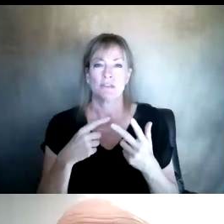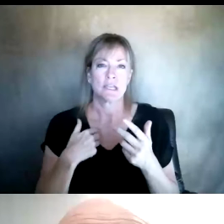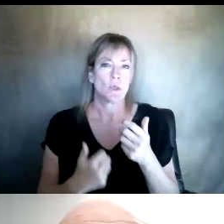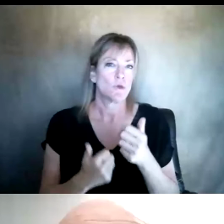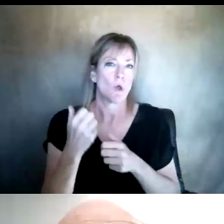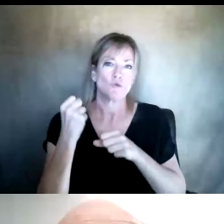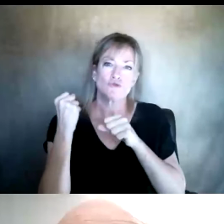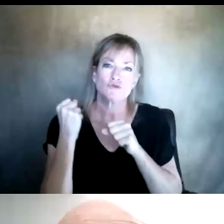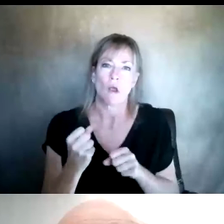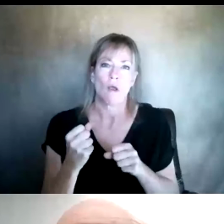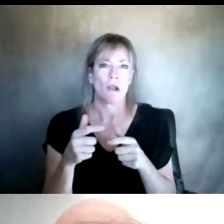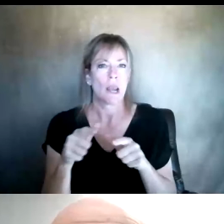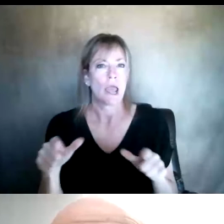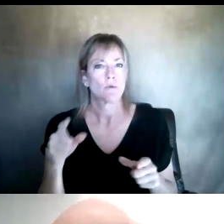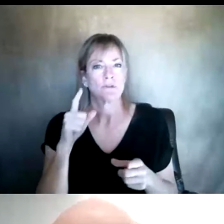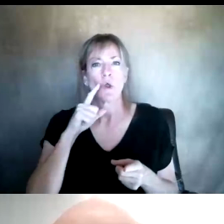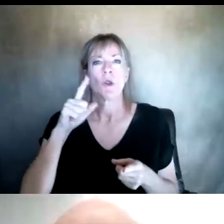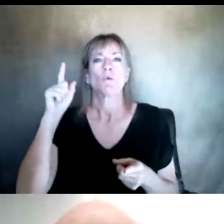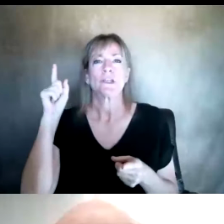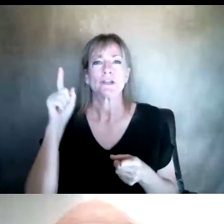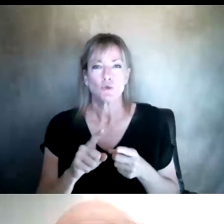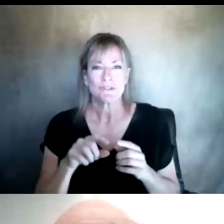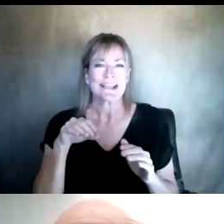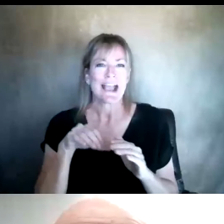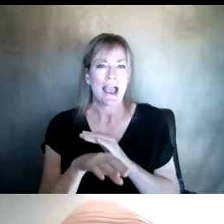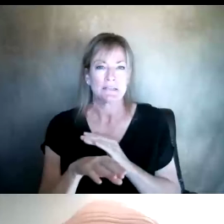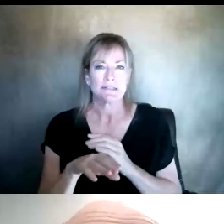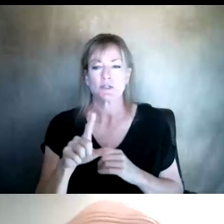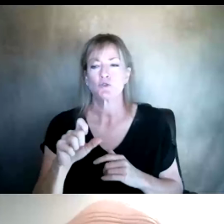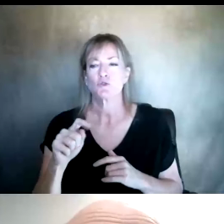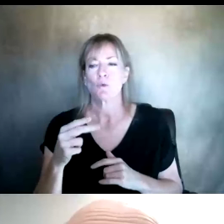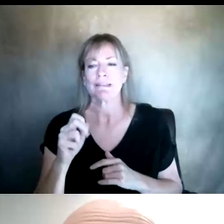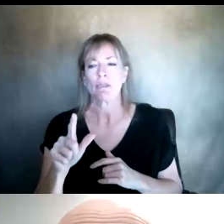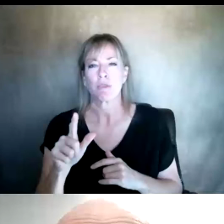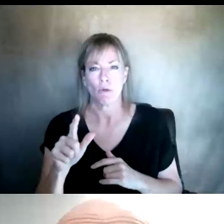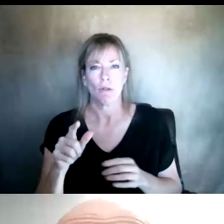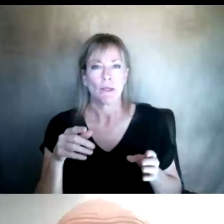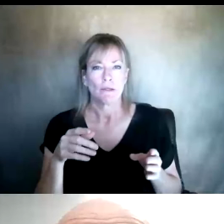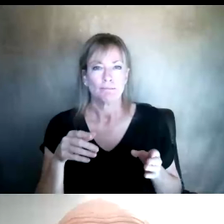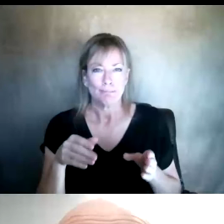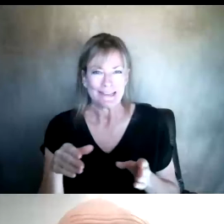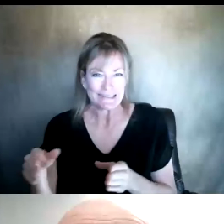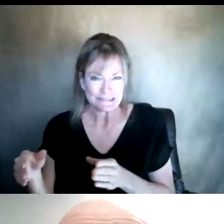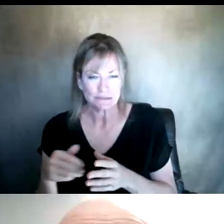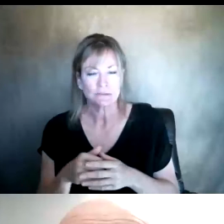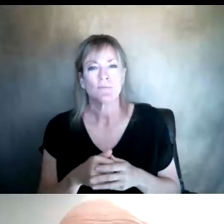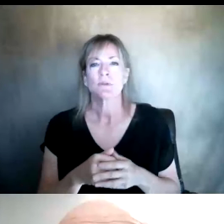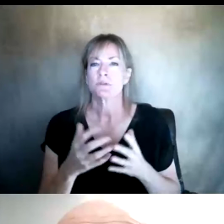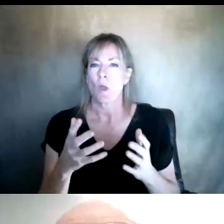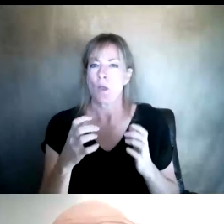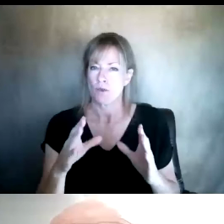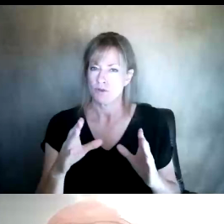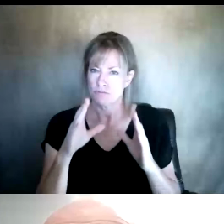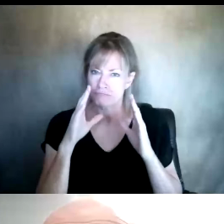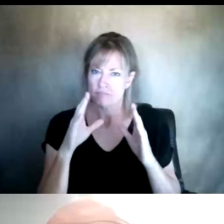ACCESS TO LETHAL MEANS. SO I WANT EVERYONE TO PAY ATTENTION TO THAT.